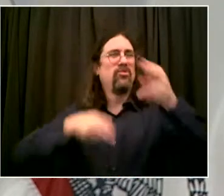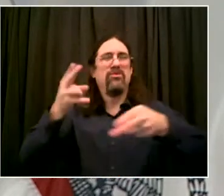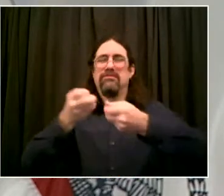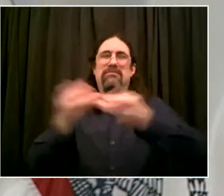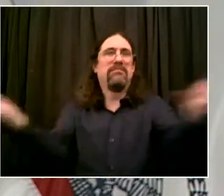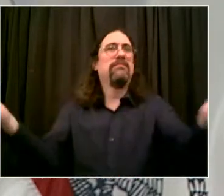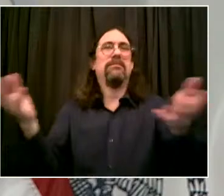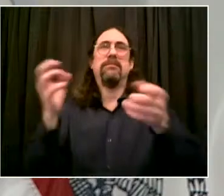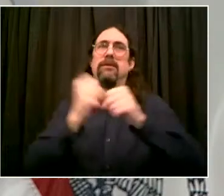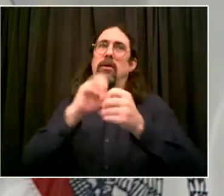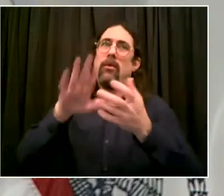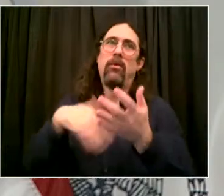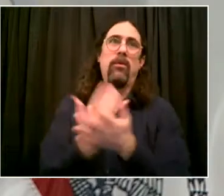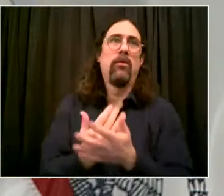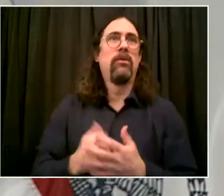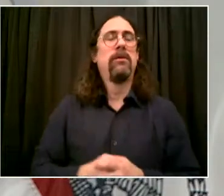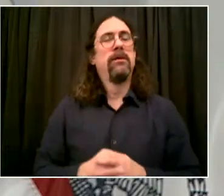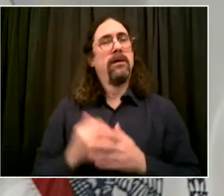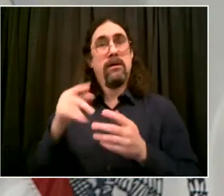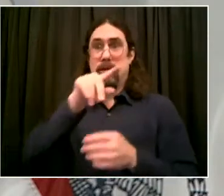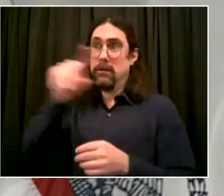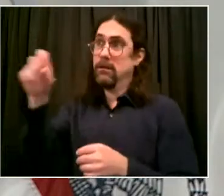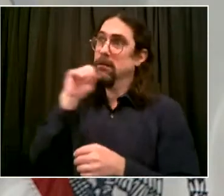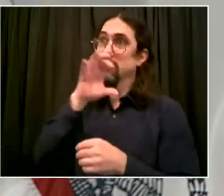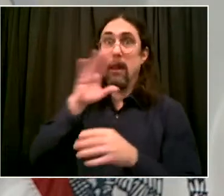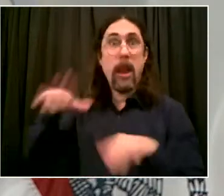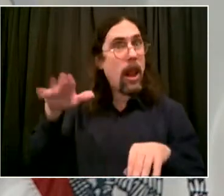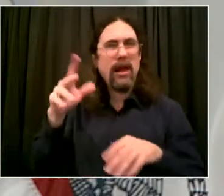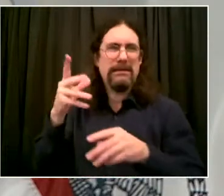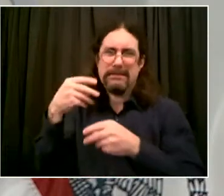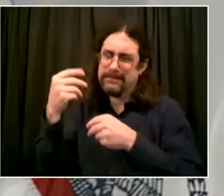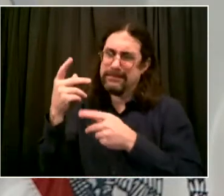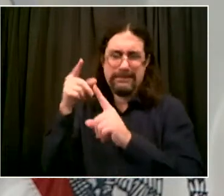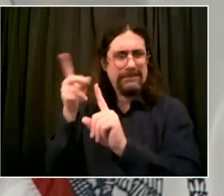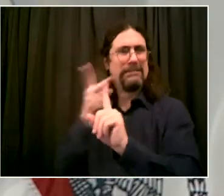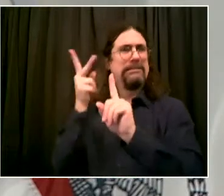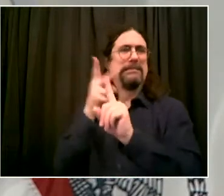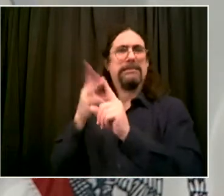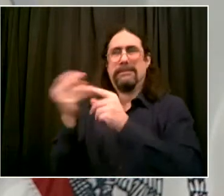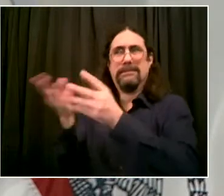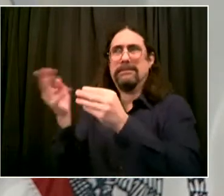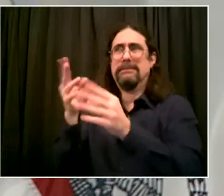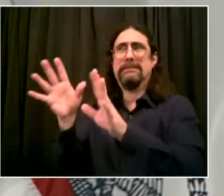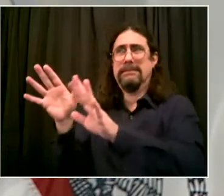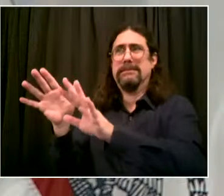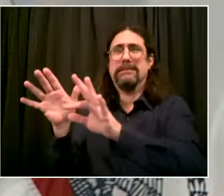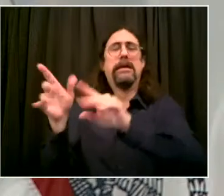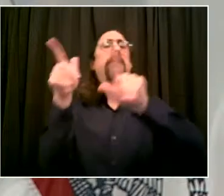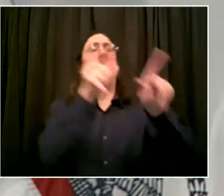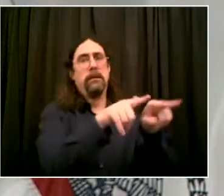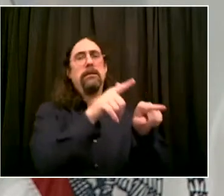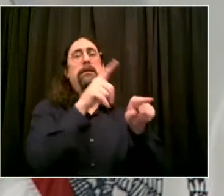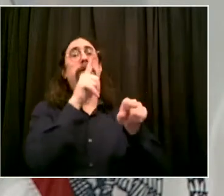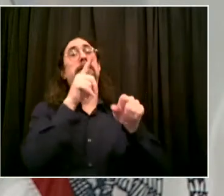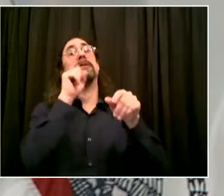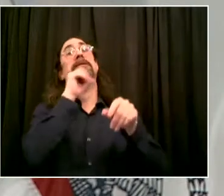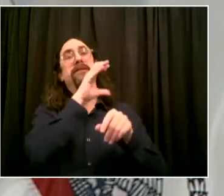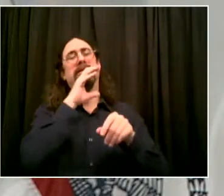NOW, LET'S REMEMBER, EVERY PERSON WE VACCINATE TAKESE US ONE STEP